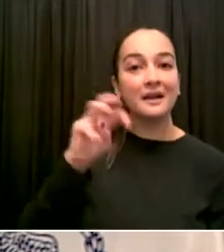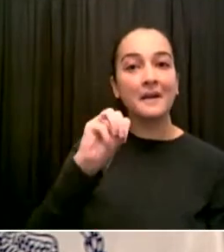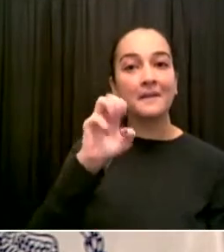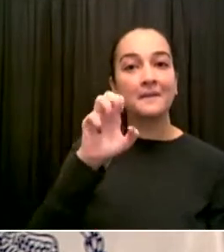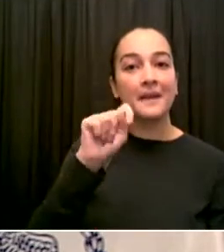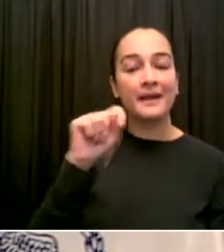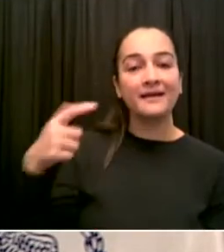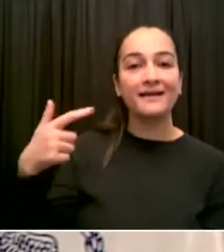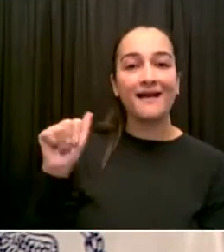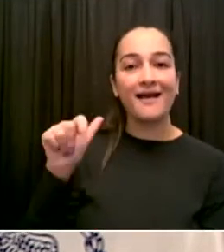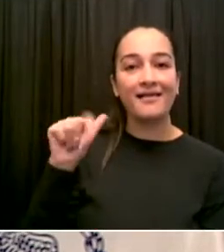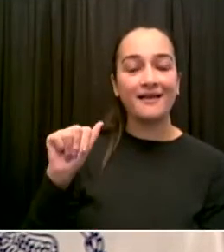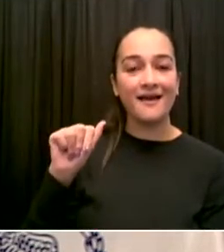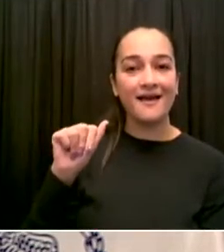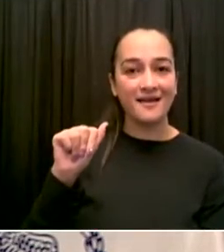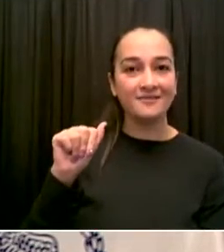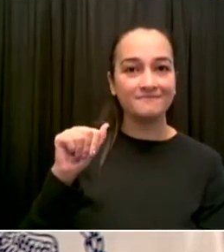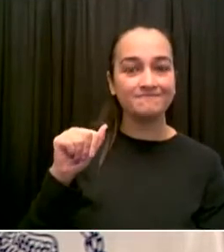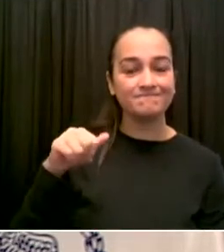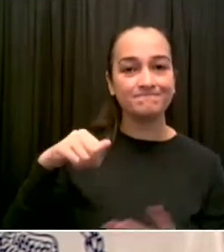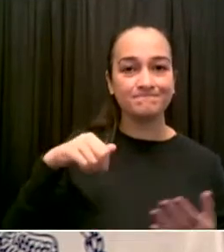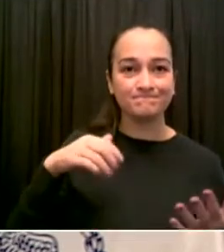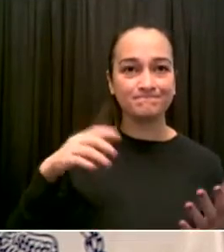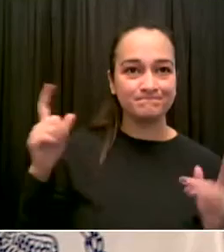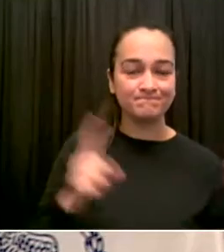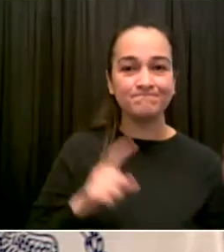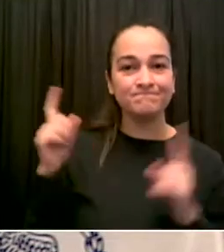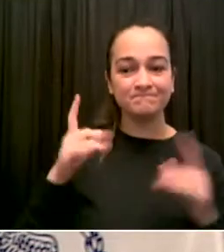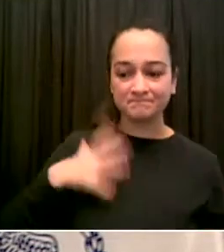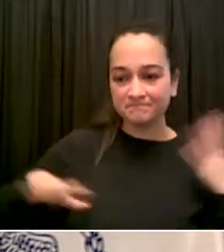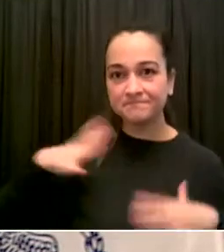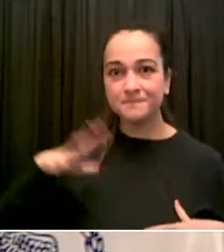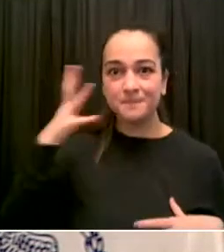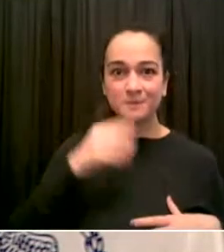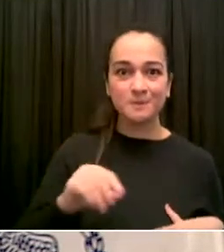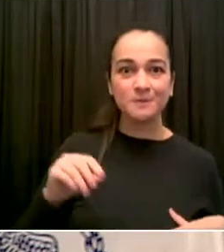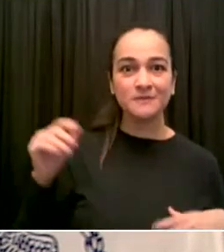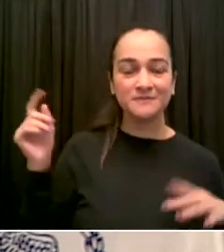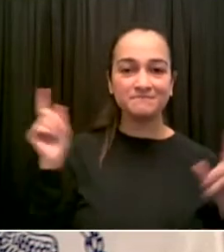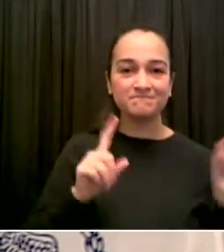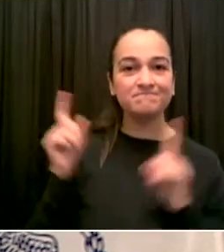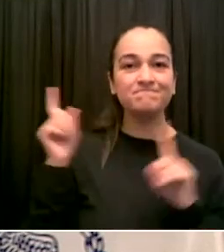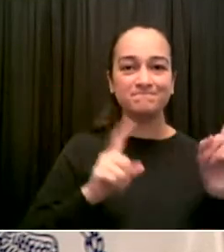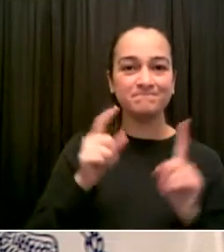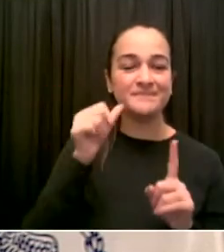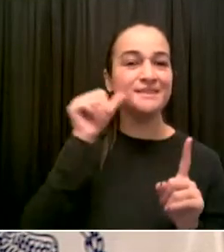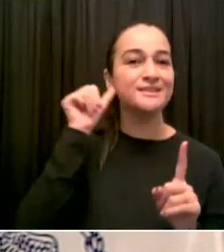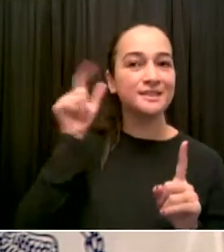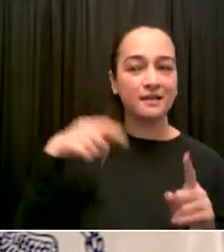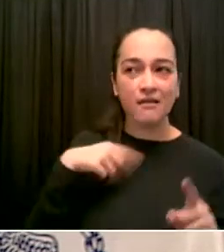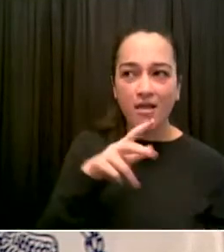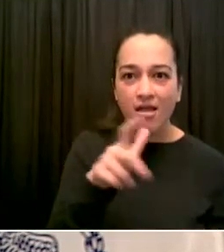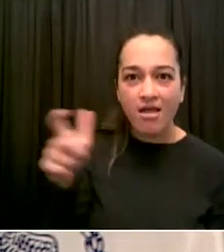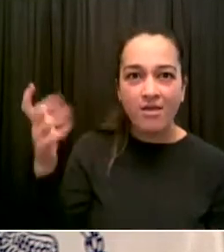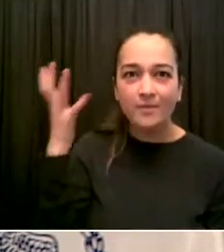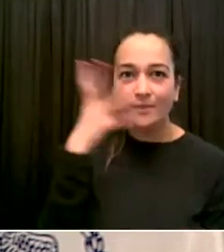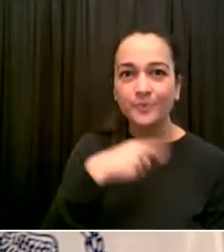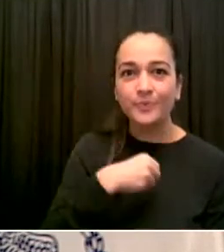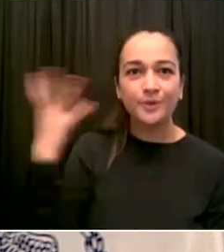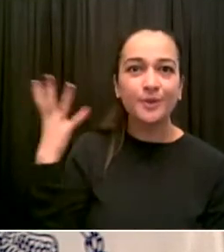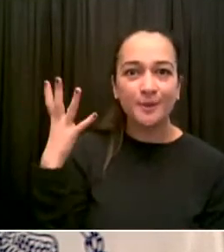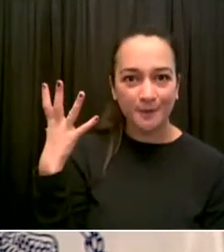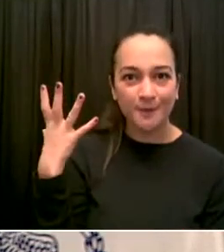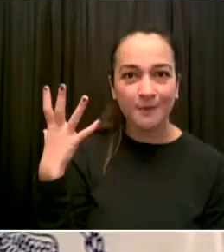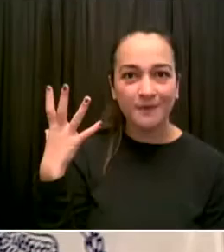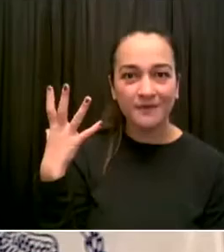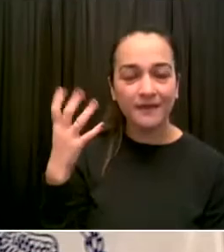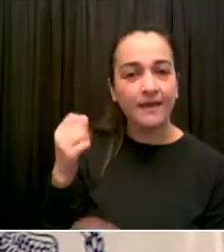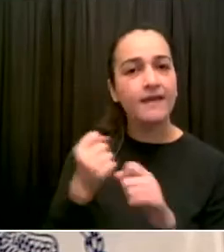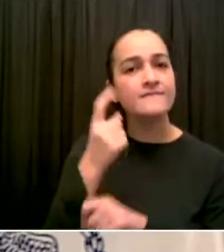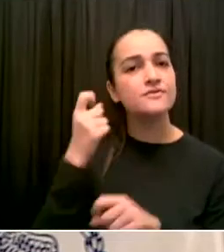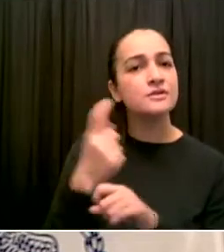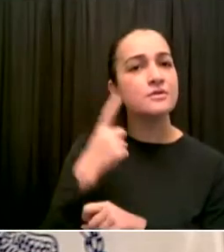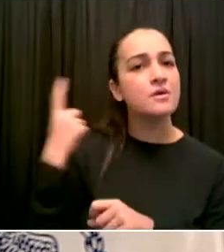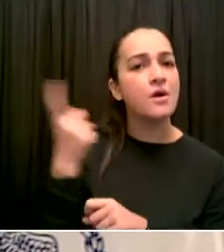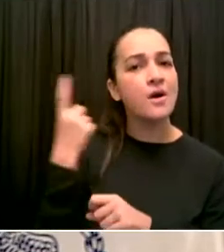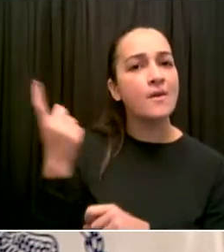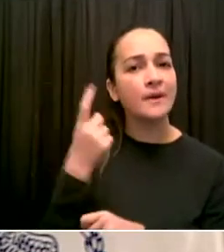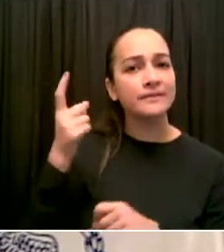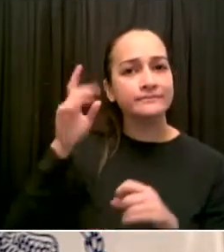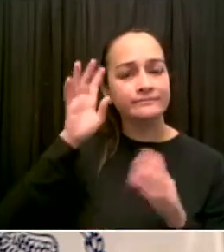AMAZING GROUP OF PERFORMERS